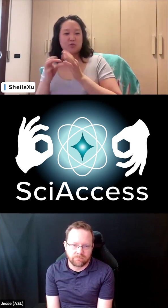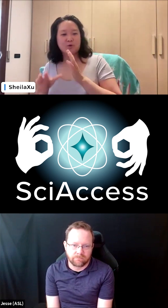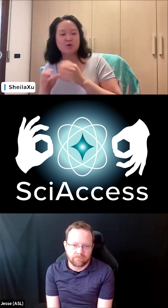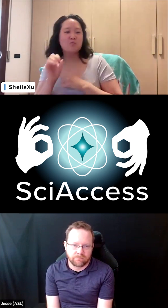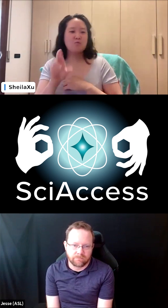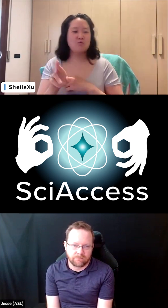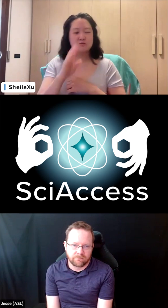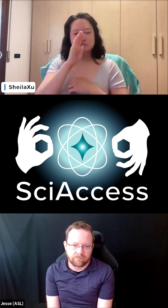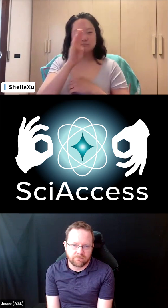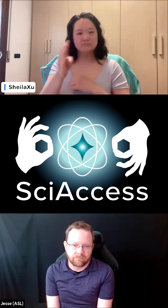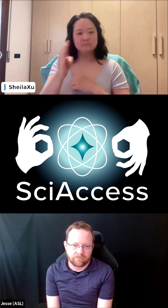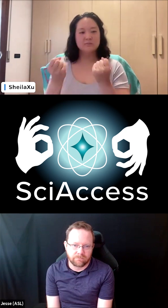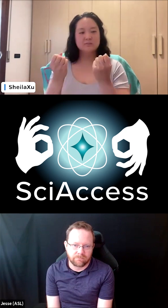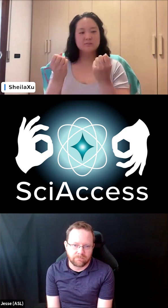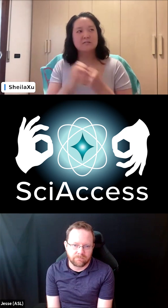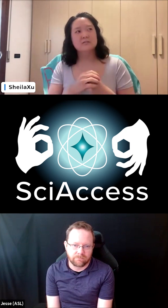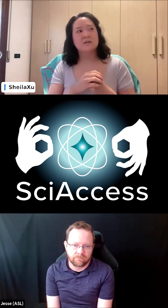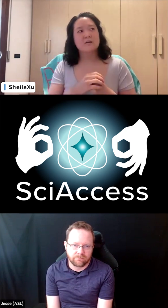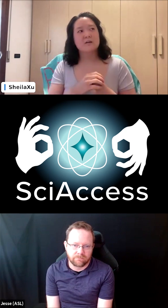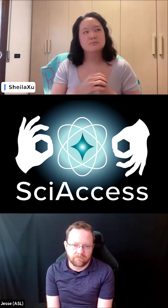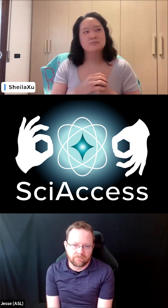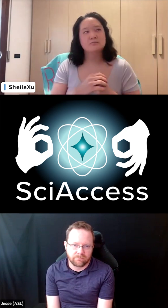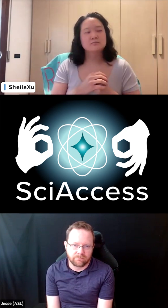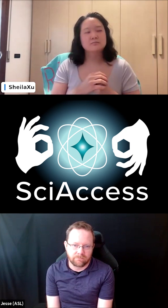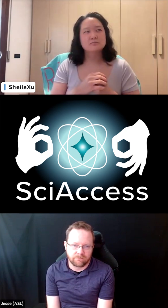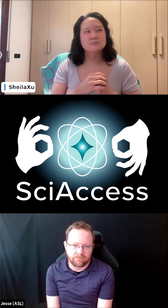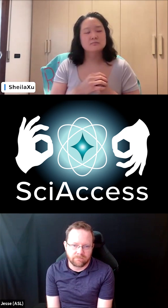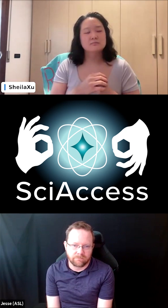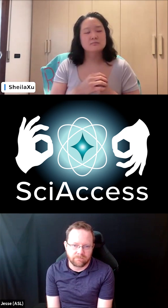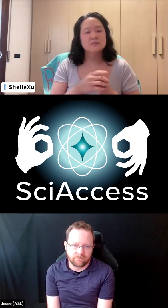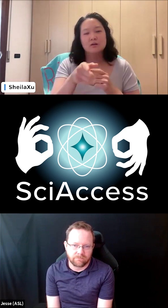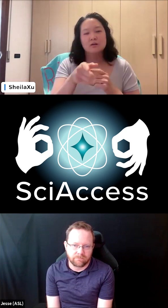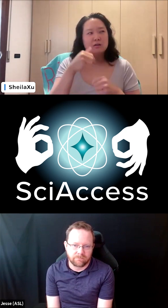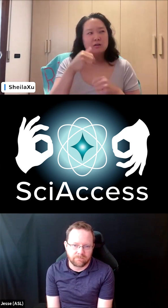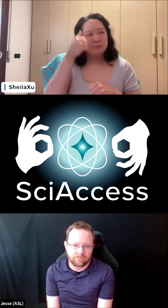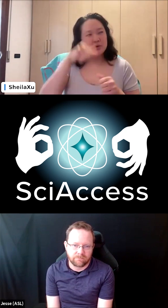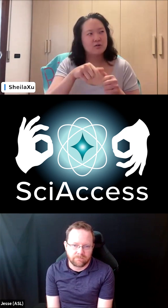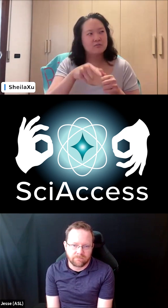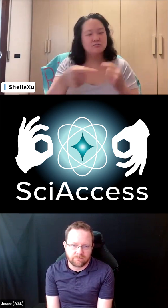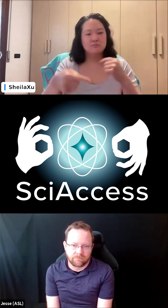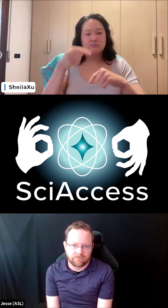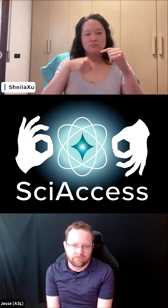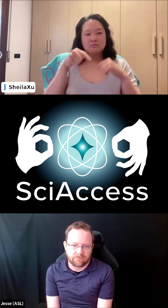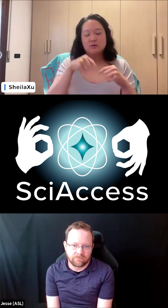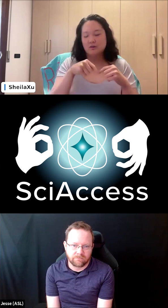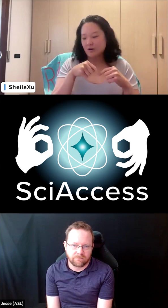Would definitely need to utilize a sign language interpreter and communicate in ASL they go I think to